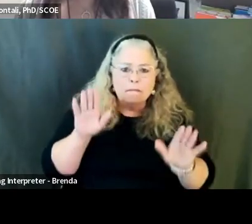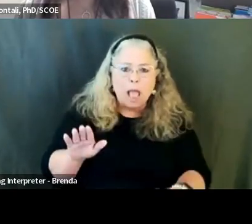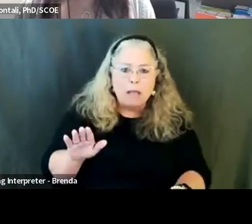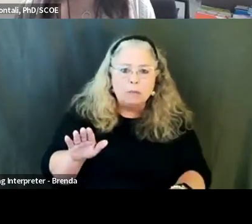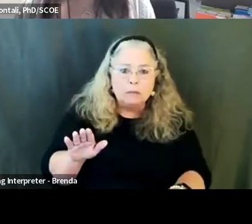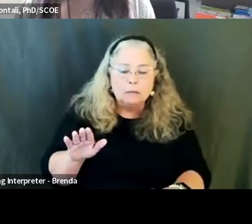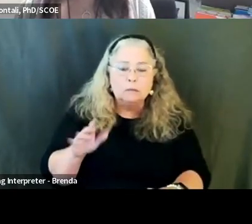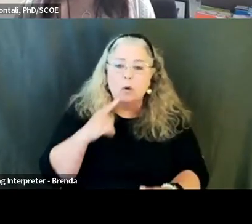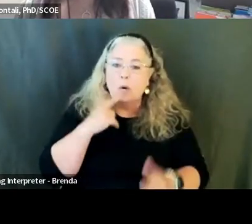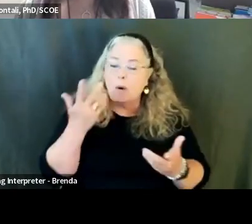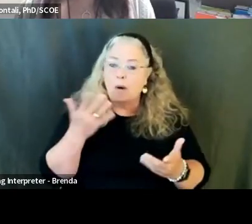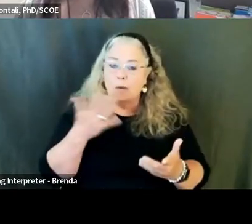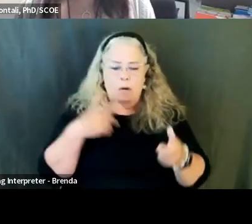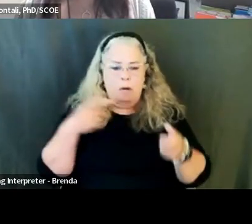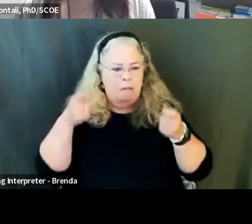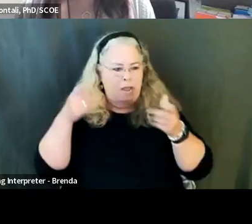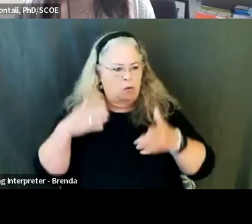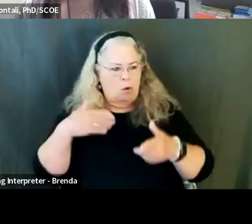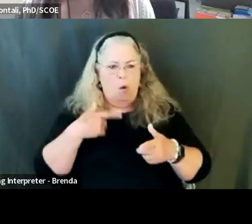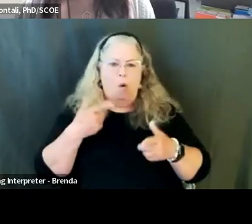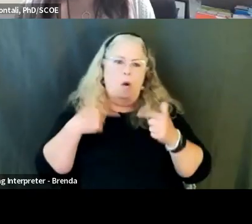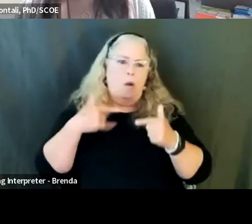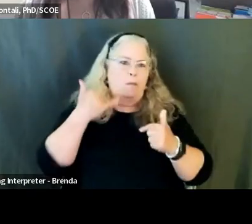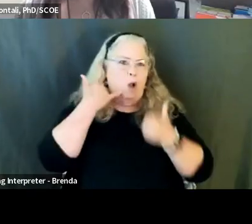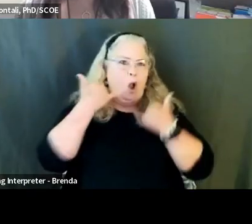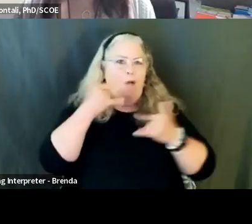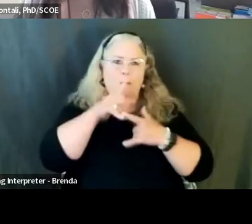thing you know as an administrator you think. “Oh here comes the phone calls from Mom.” You know.